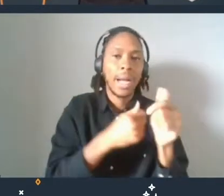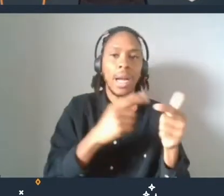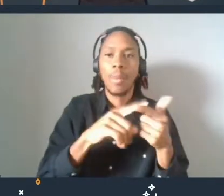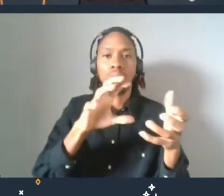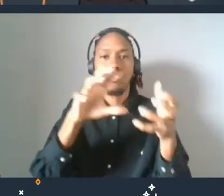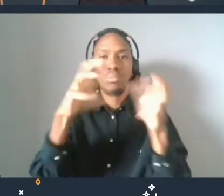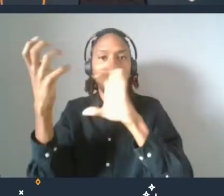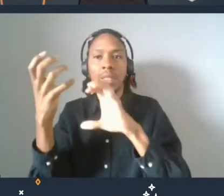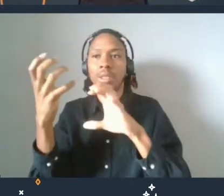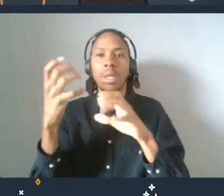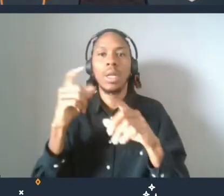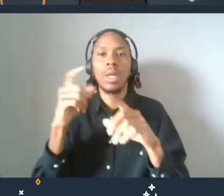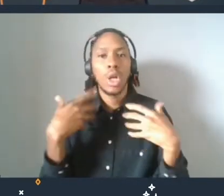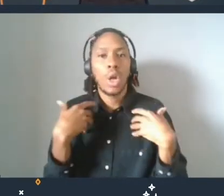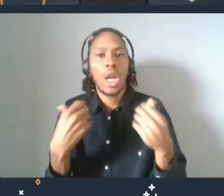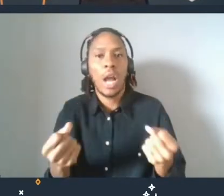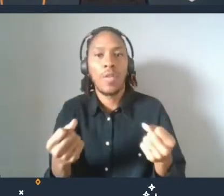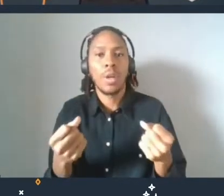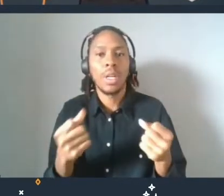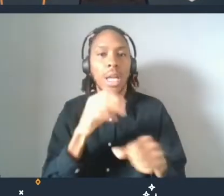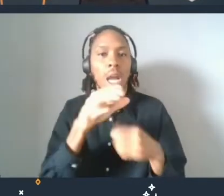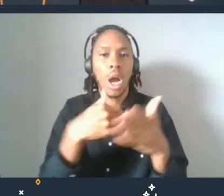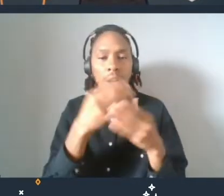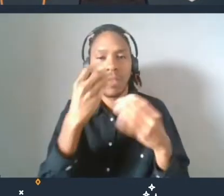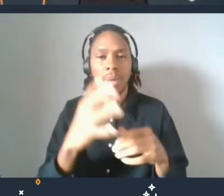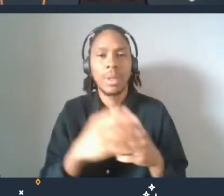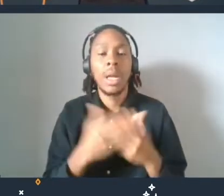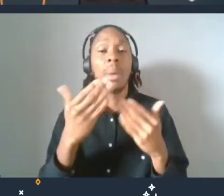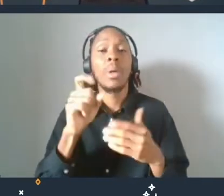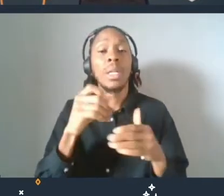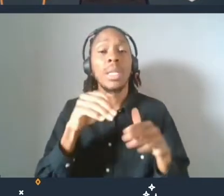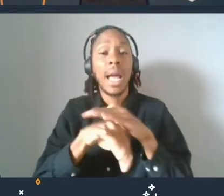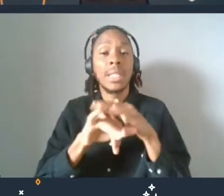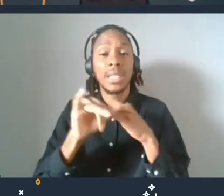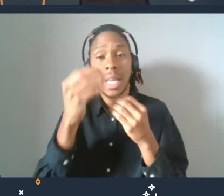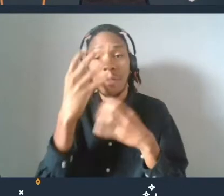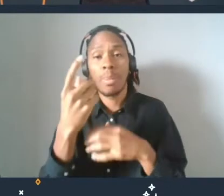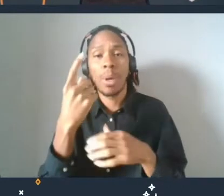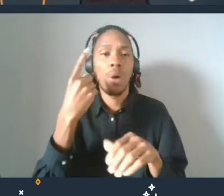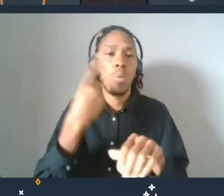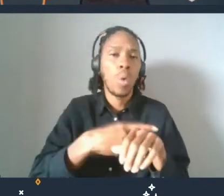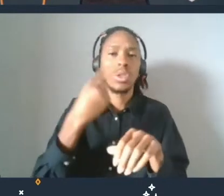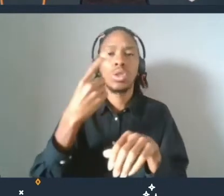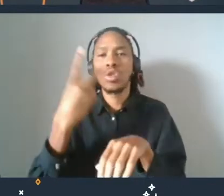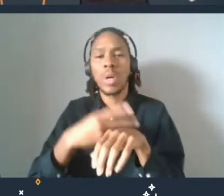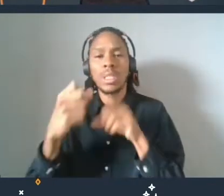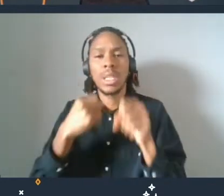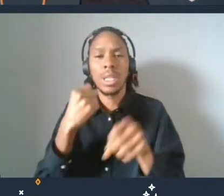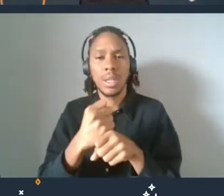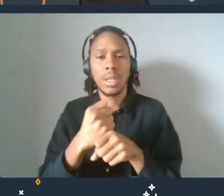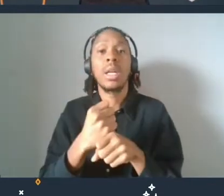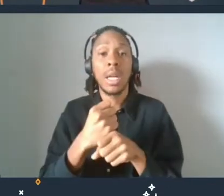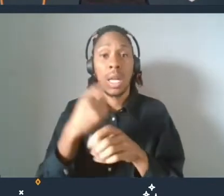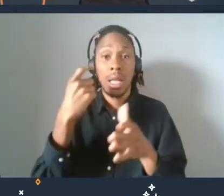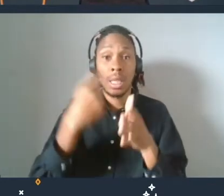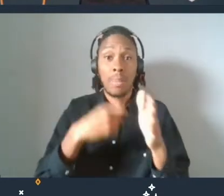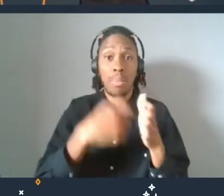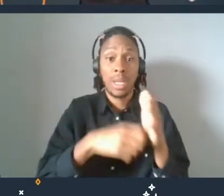and other needs where you might have to access data once or twice a year. We also cut the price of a S3 Glacier Flexible Retrieval